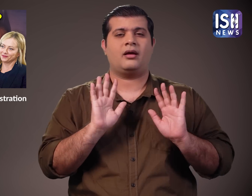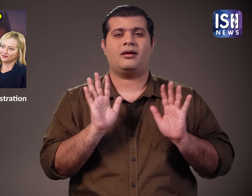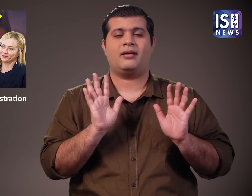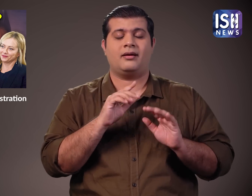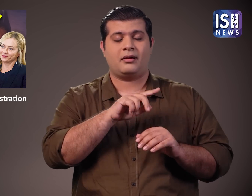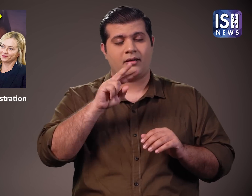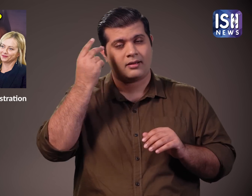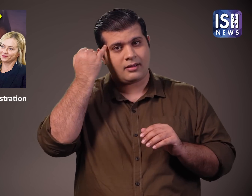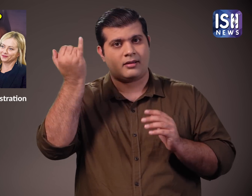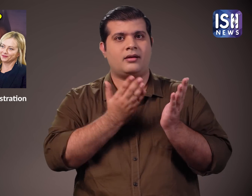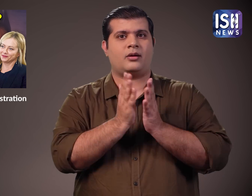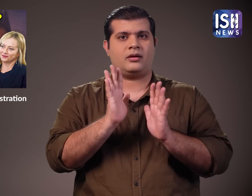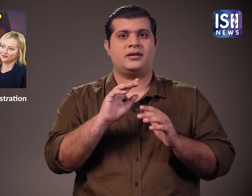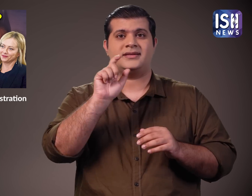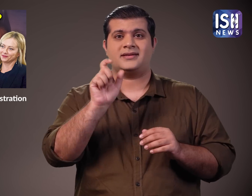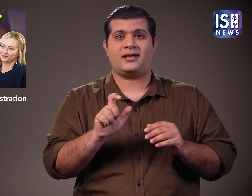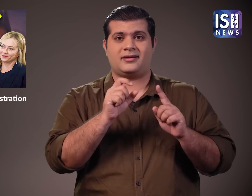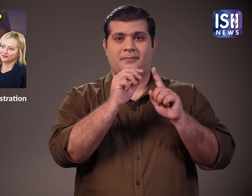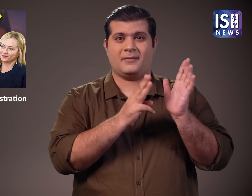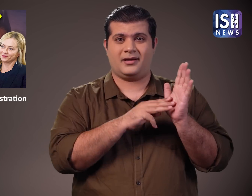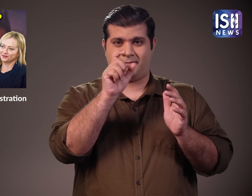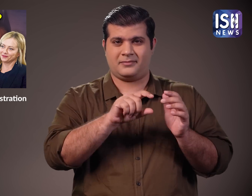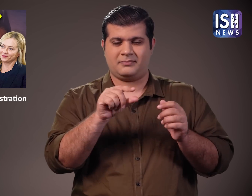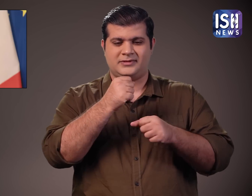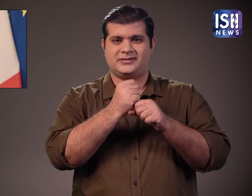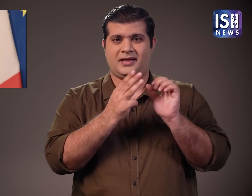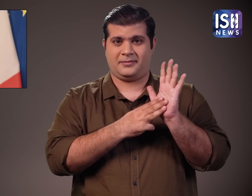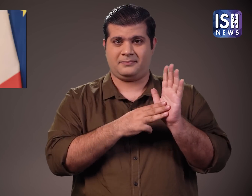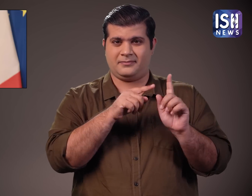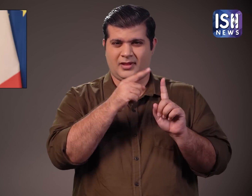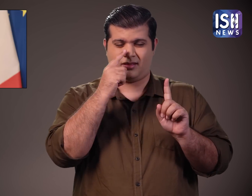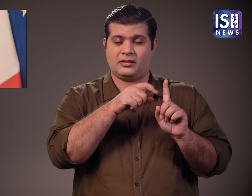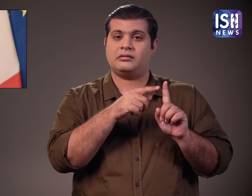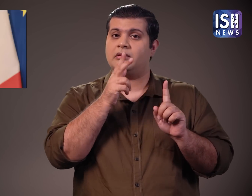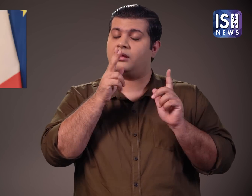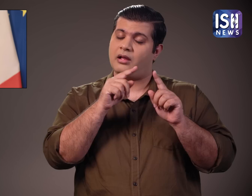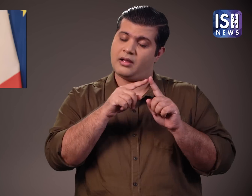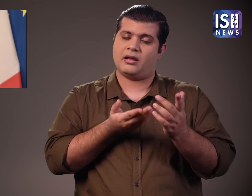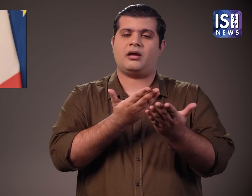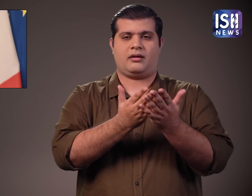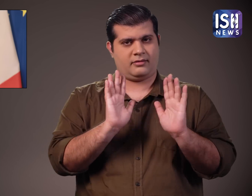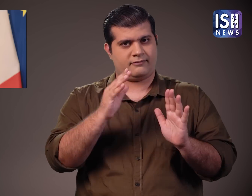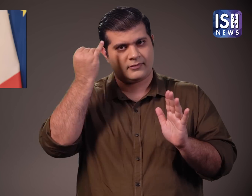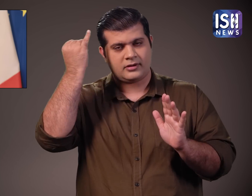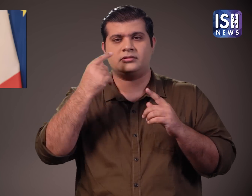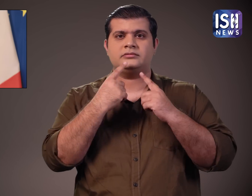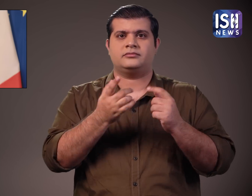There is a way around this. Italian PM Giorgia Meloni has suggested that